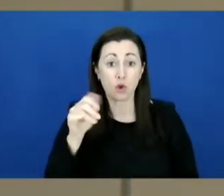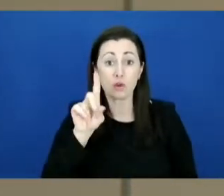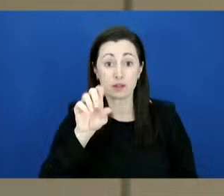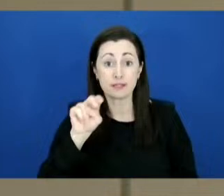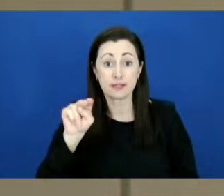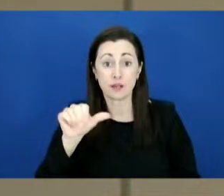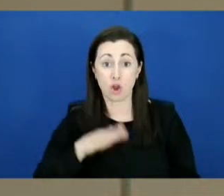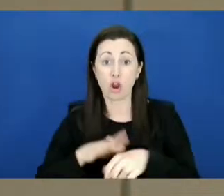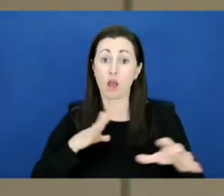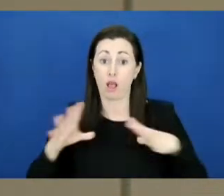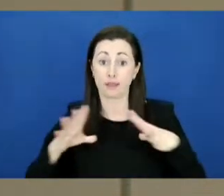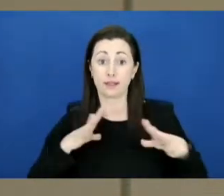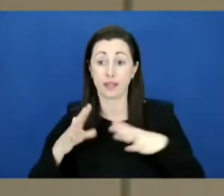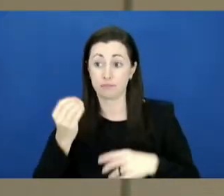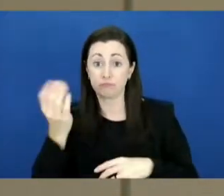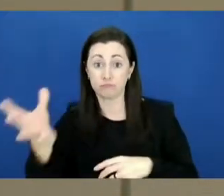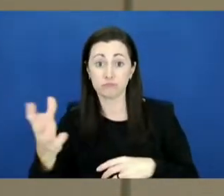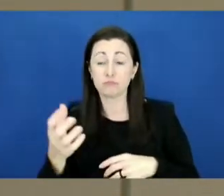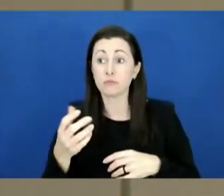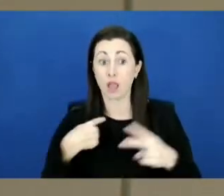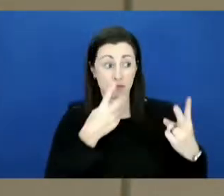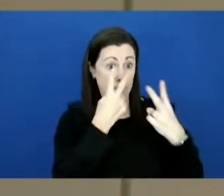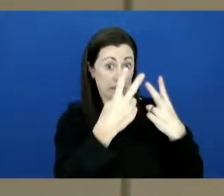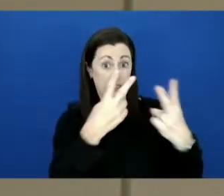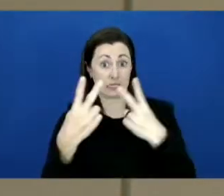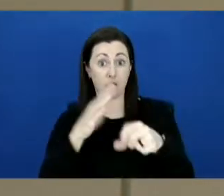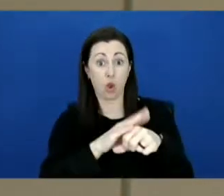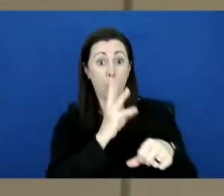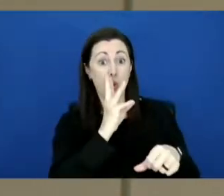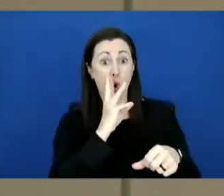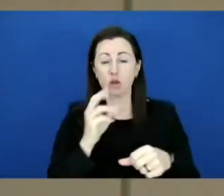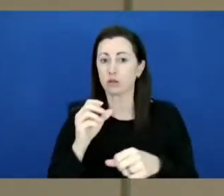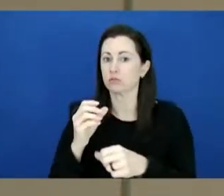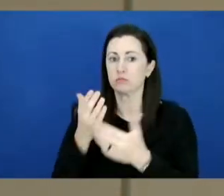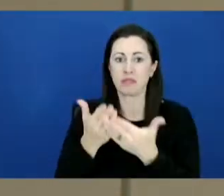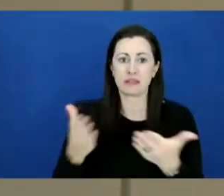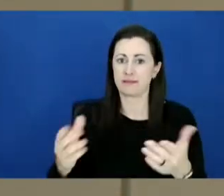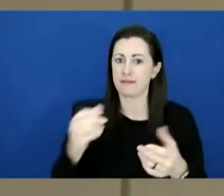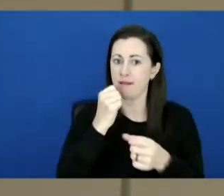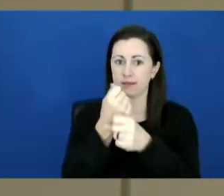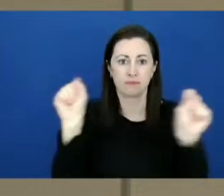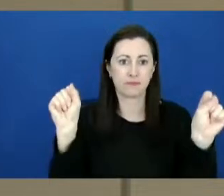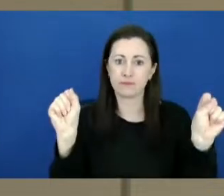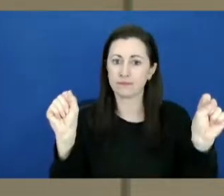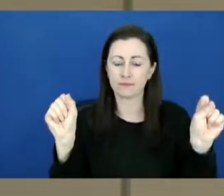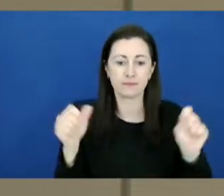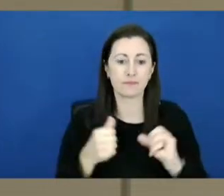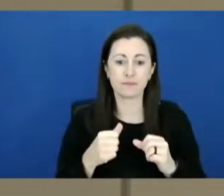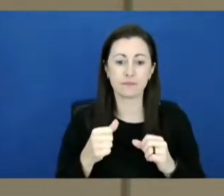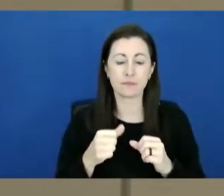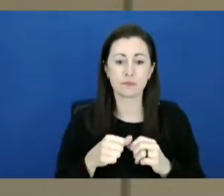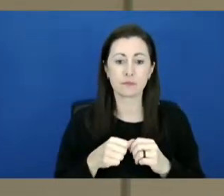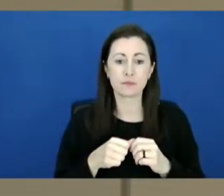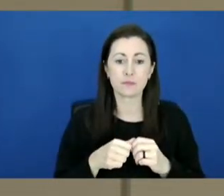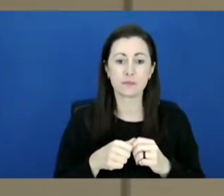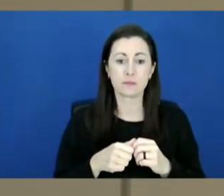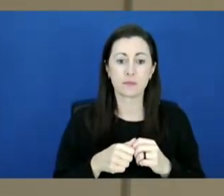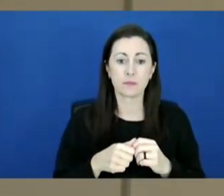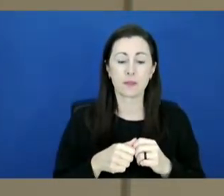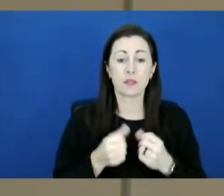AND I HAVE CALLED DENA ON HOLIDAYS TO TELL HER ABOUT THE UNSAFE THINGS THAT I'VE SEEN ON